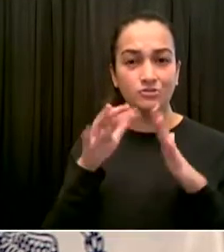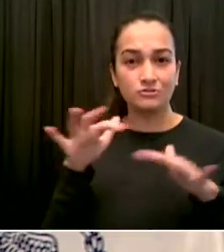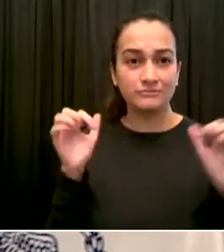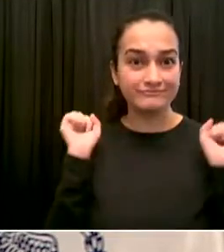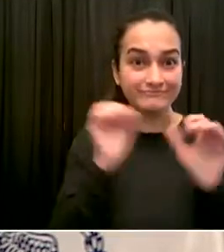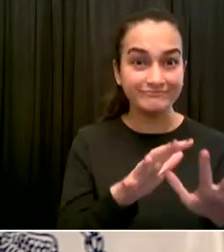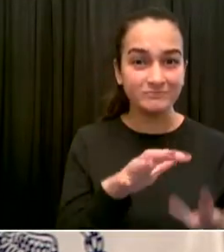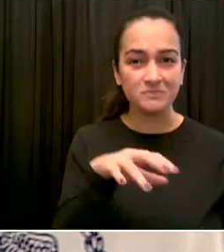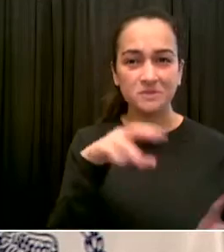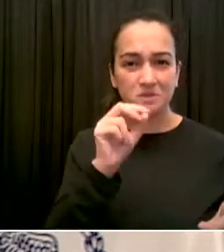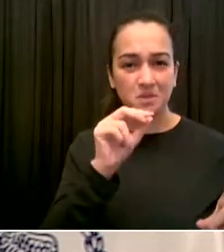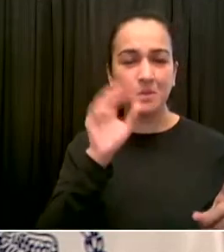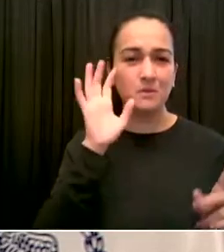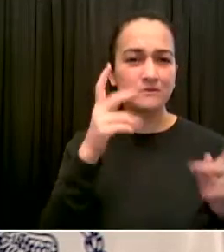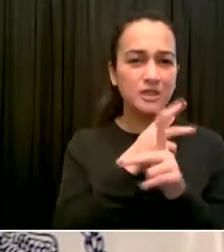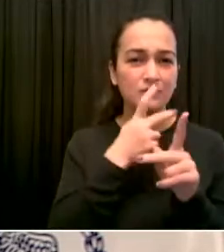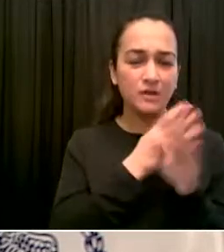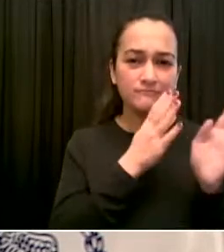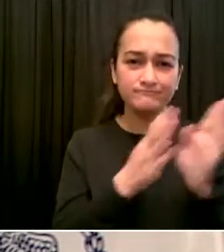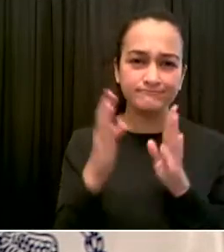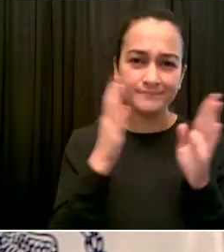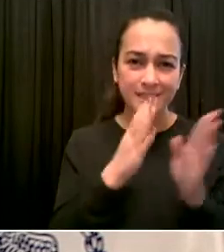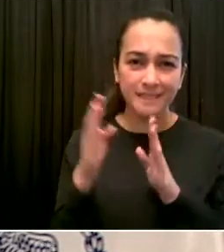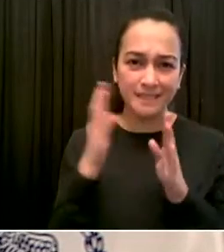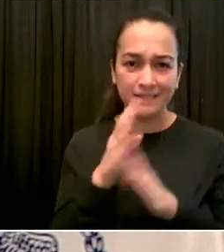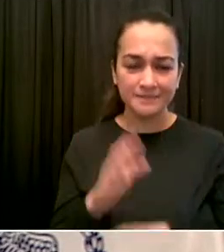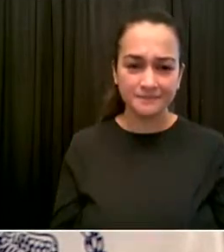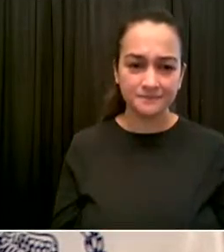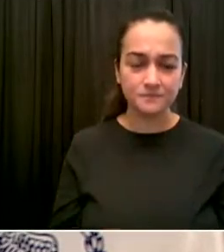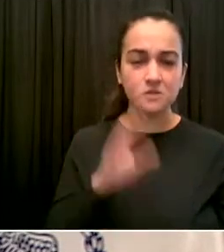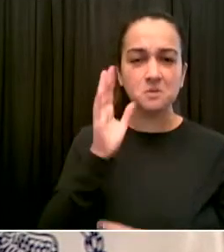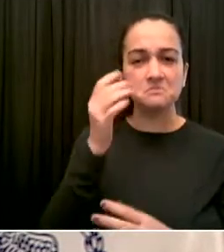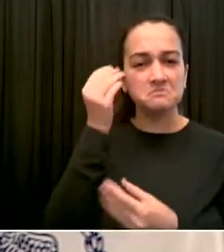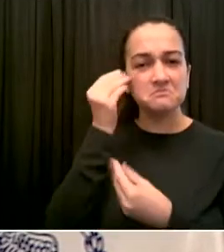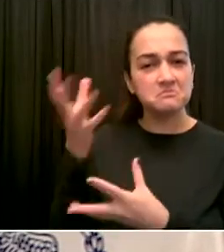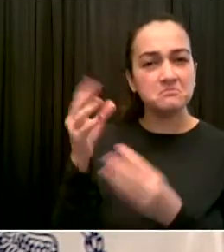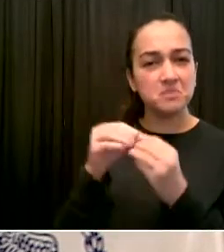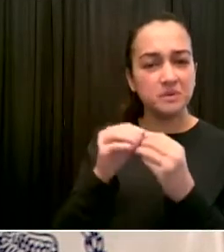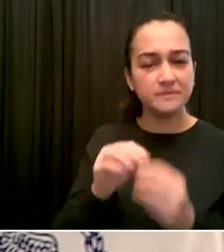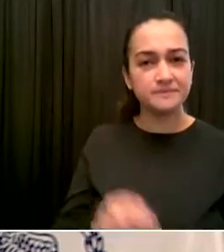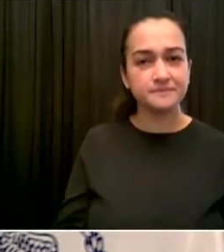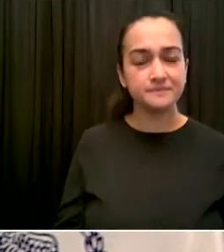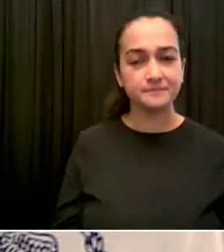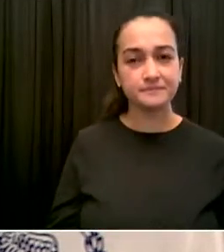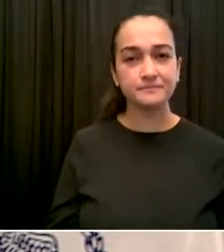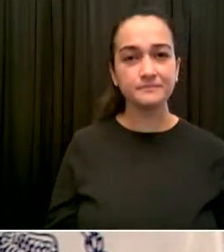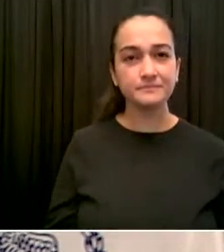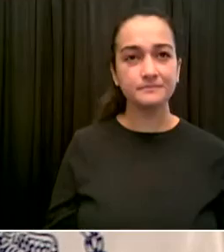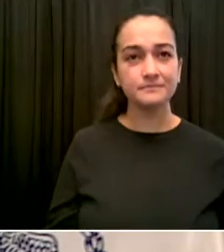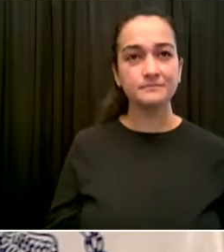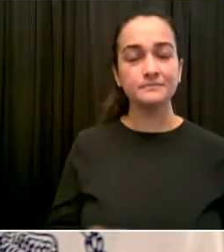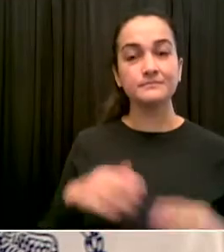CLOSURE IN THAT ALL CLASSROOM CLOSURE IS BEING FIXED RIGHT NOW. YOU WILL HAVE NEW DATA SHORTLY.